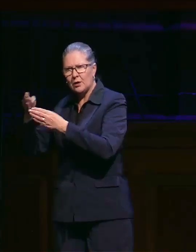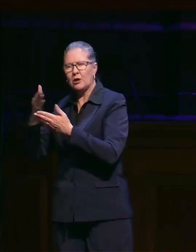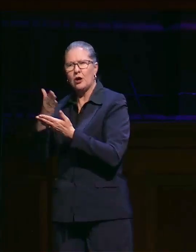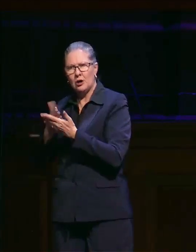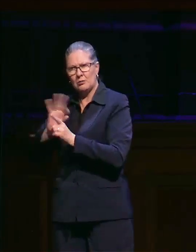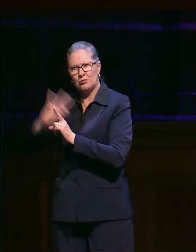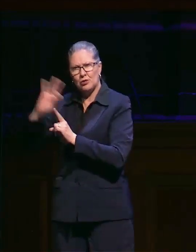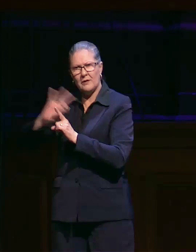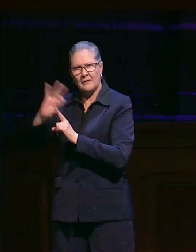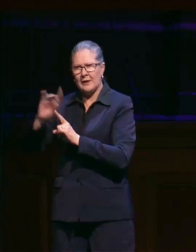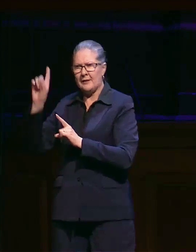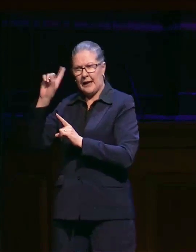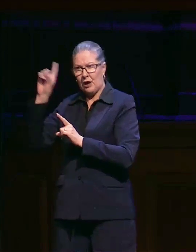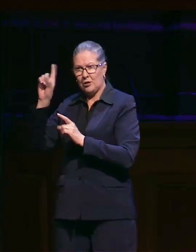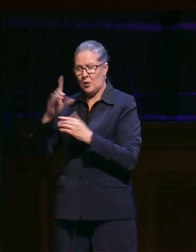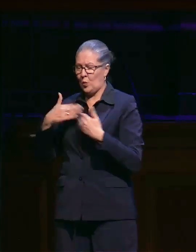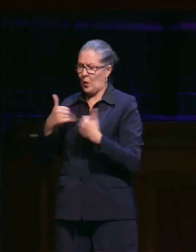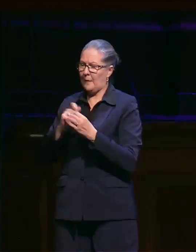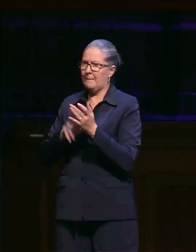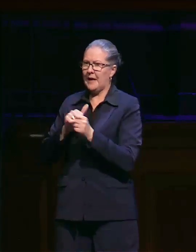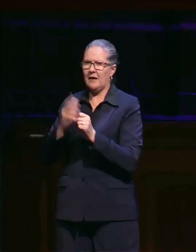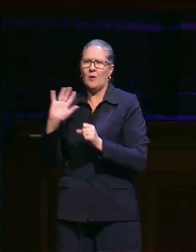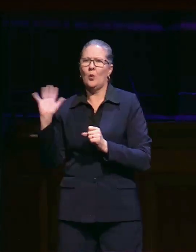current and future well-being of all New Zealanders and the changes that we're